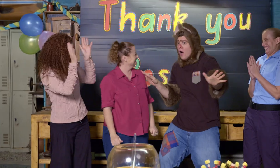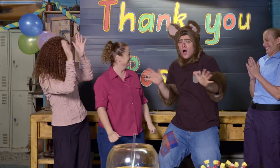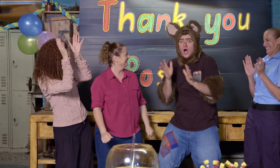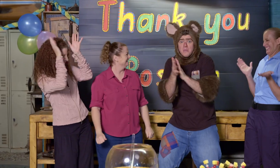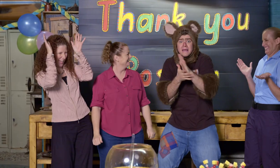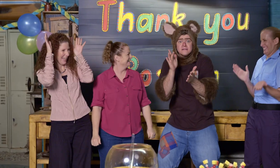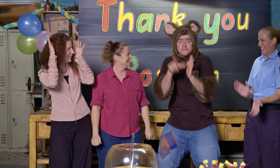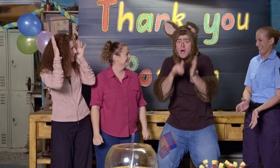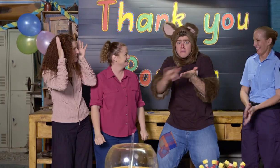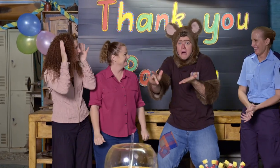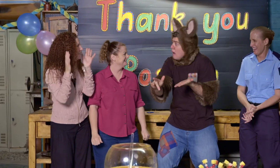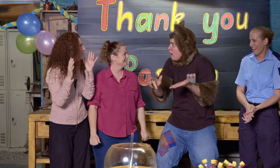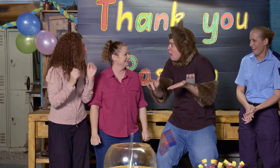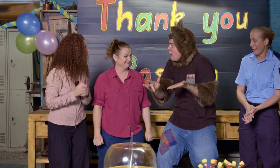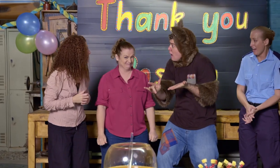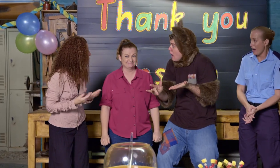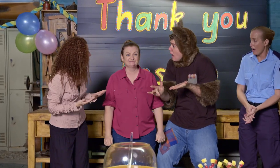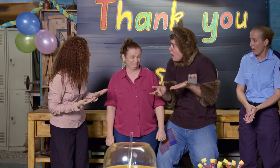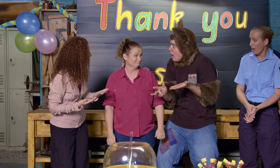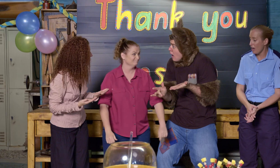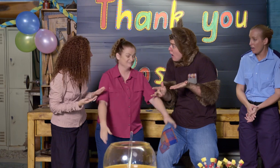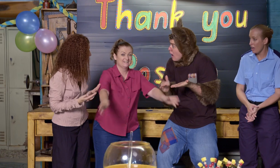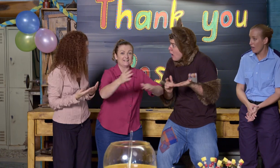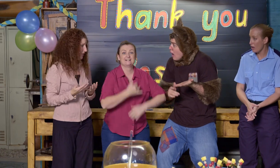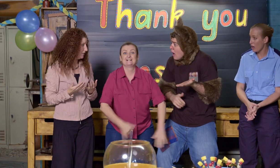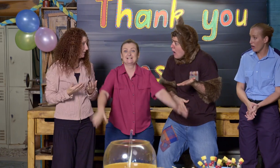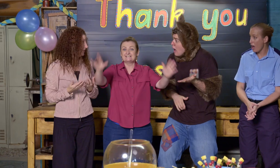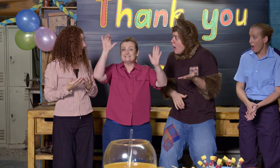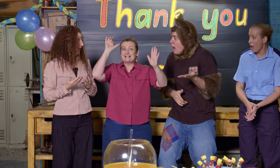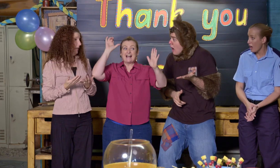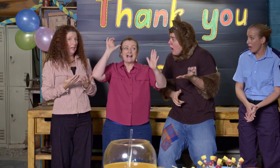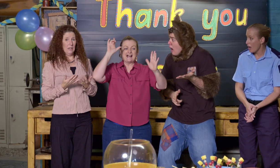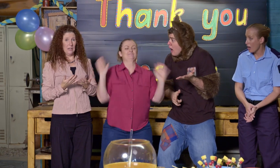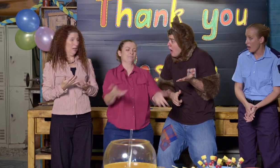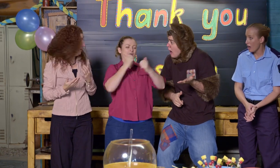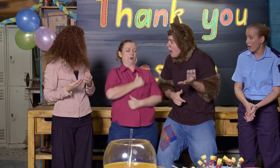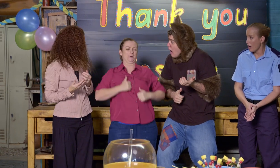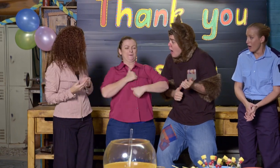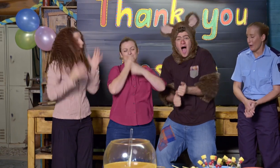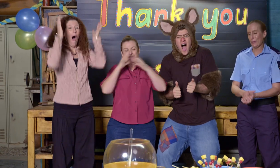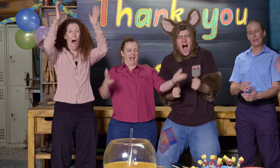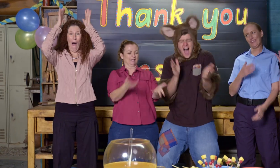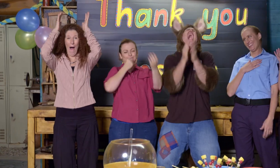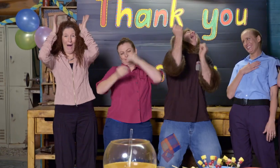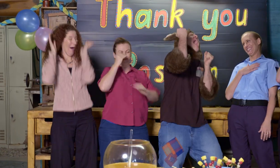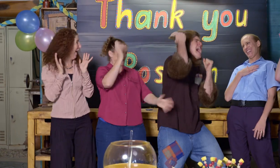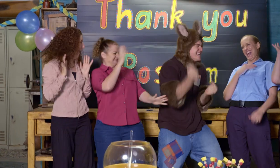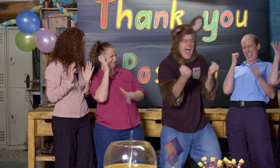Sally, does that mean you're going to say "our time is up"? Well...no. Let's enjoy the party.